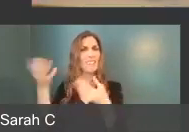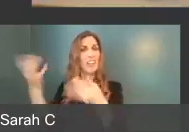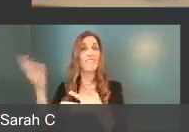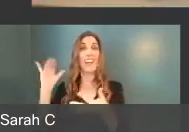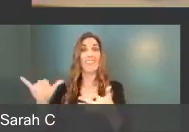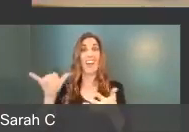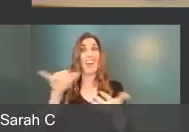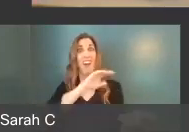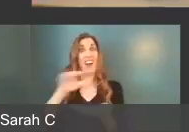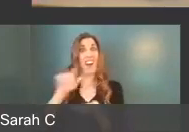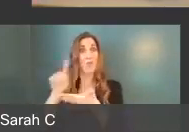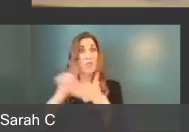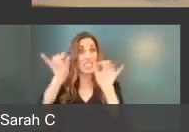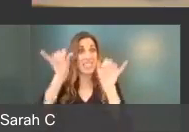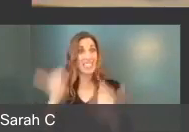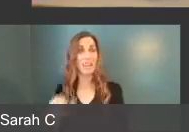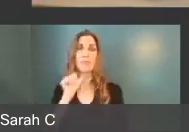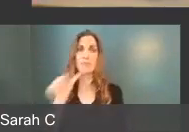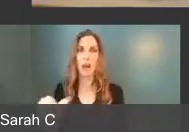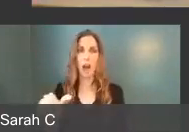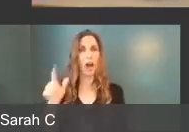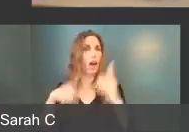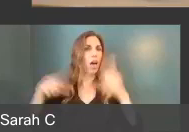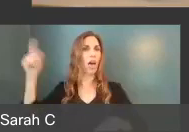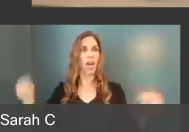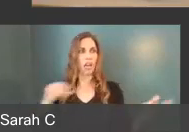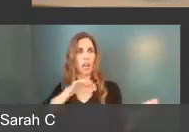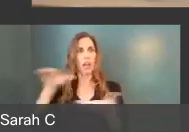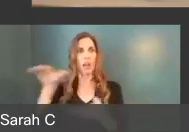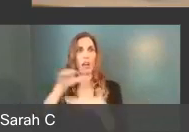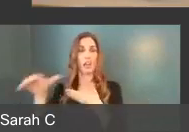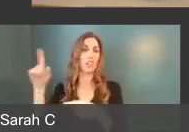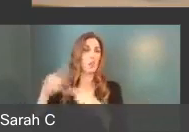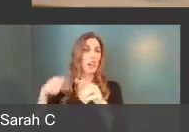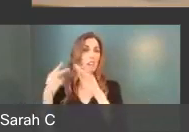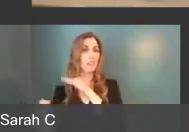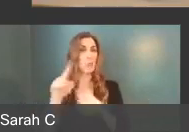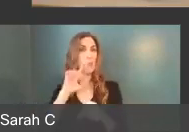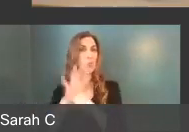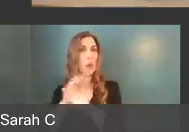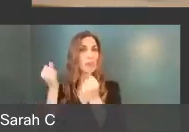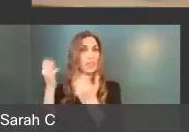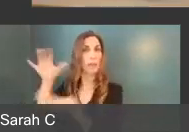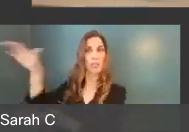as a consequence, they can't promise us what we might get from week to week but